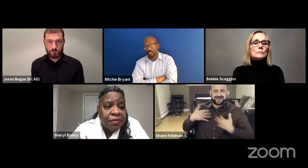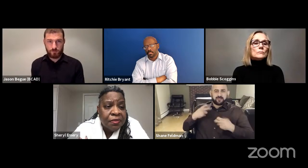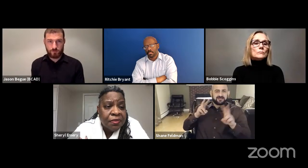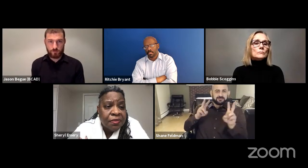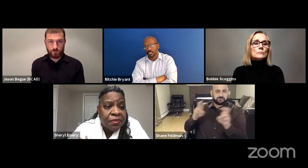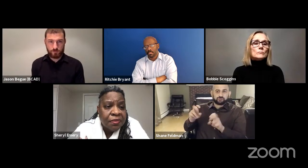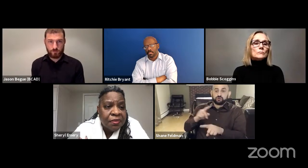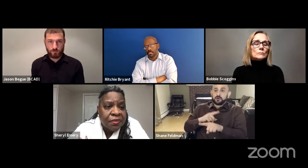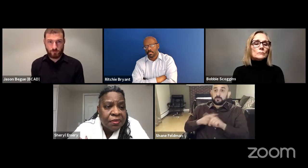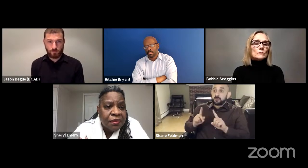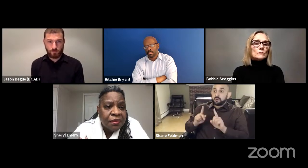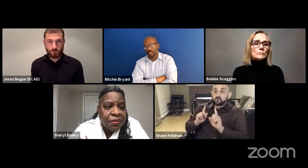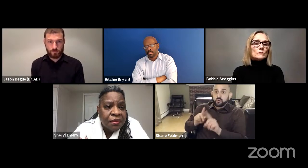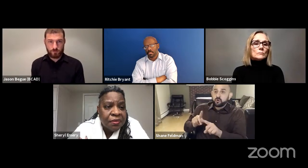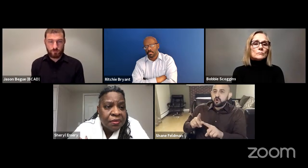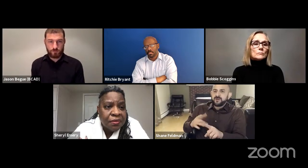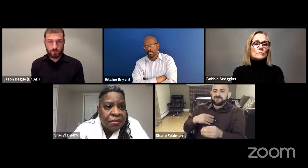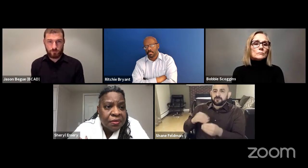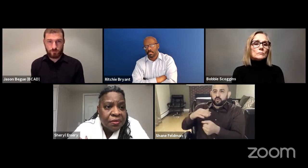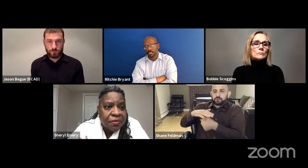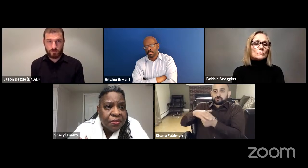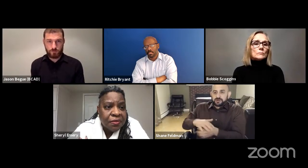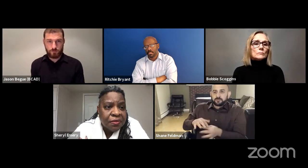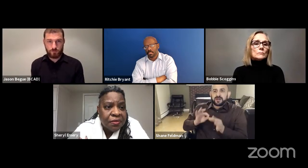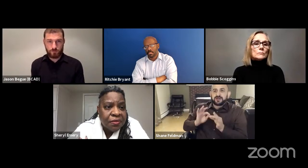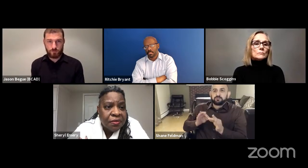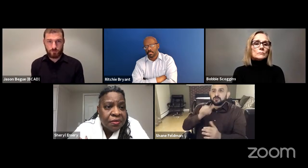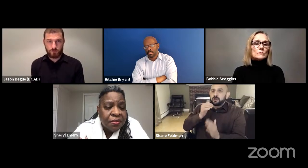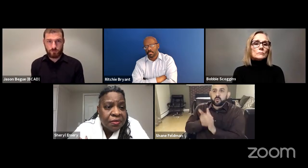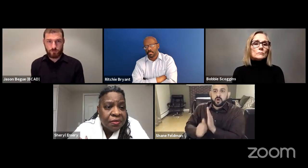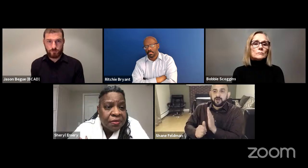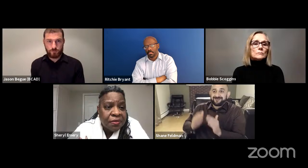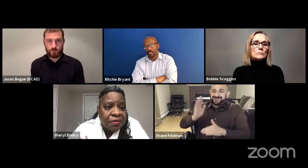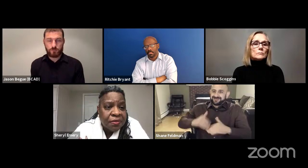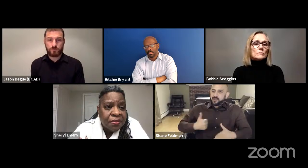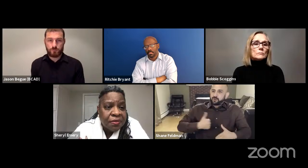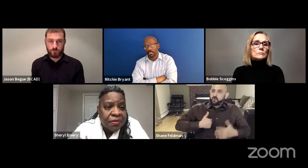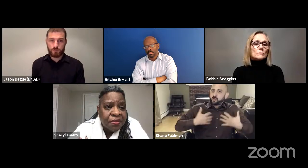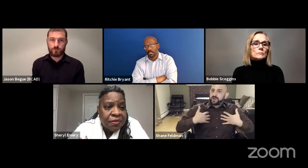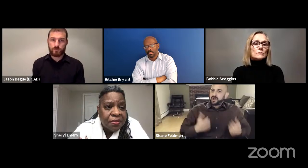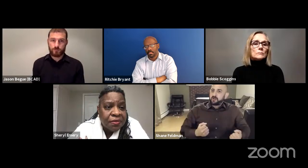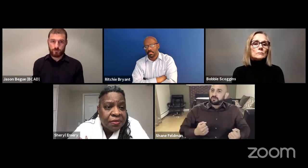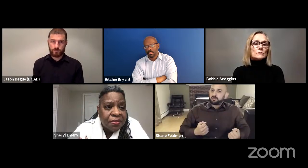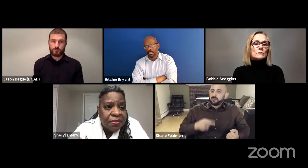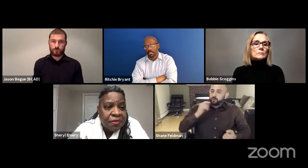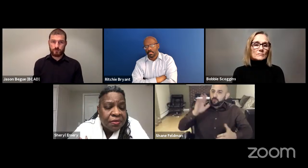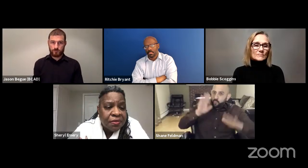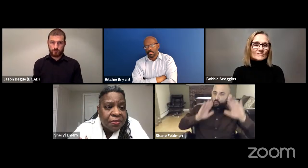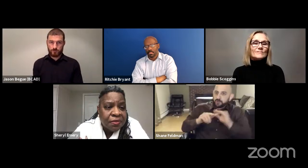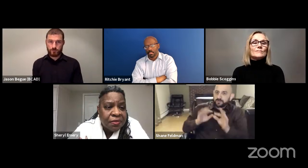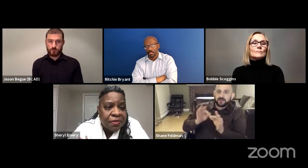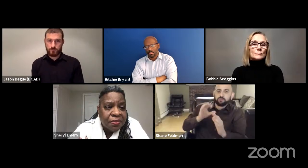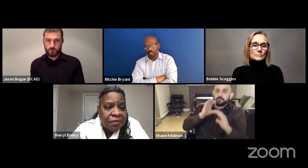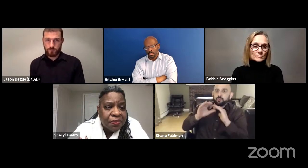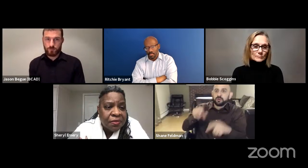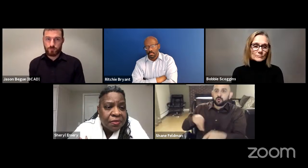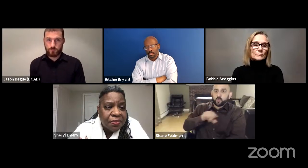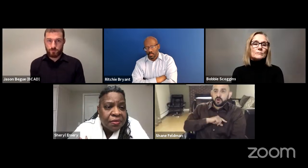goes to the doctor with a health concern and she gets more stressed because she's worried